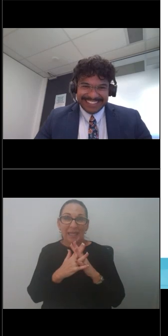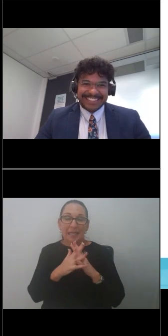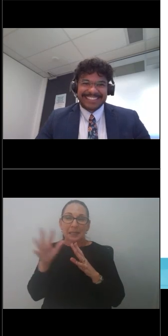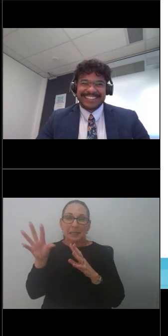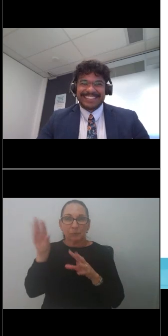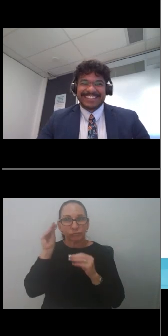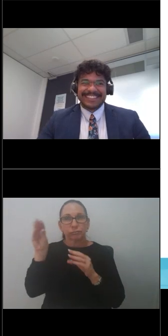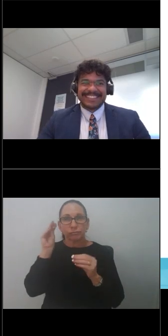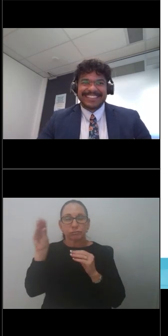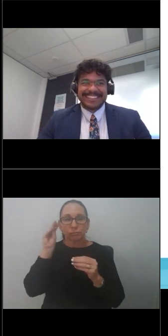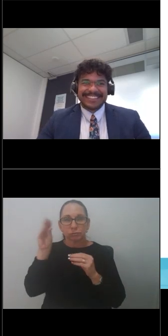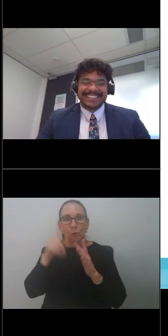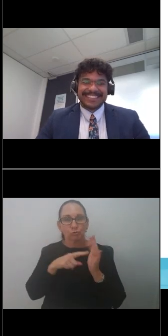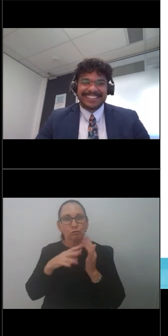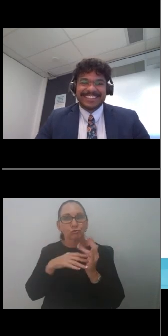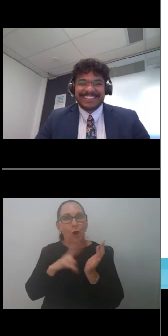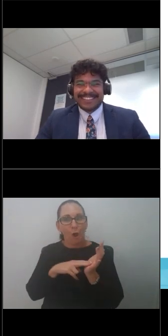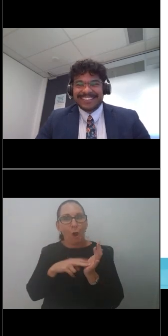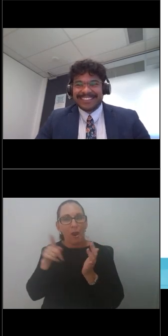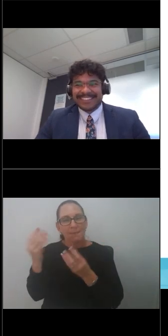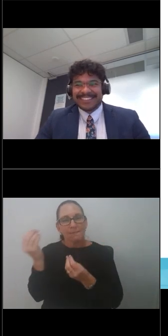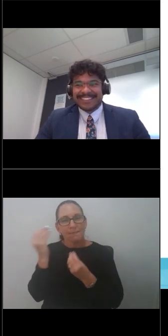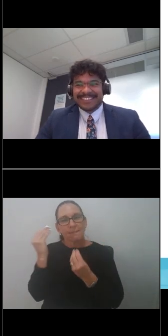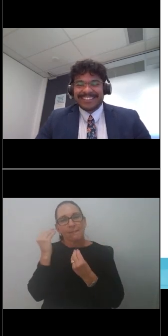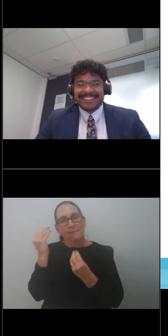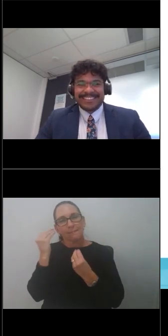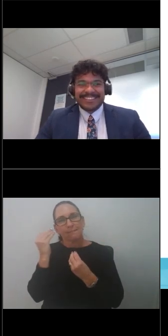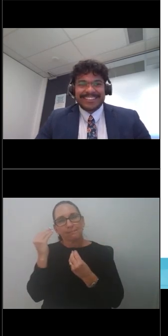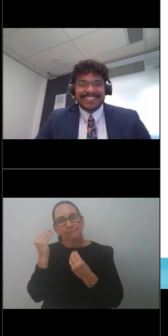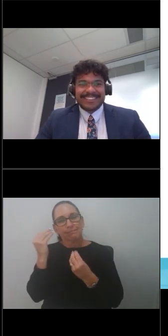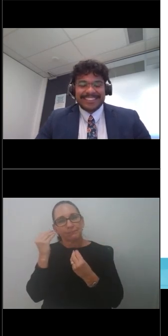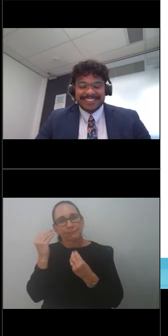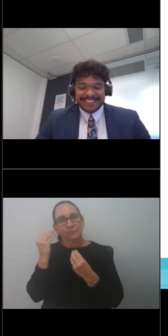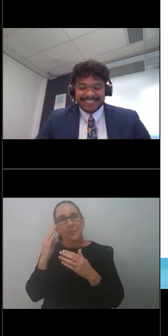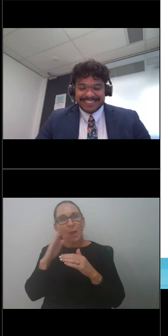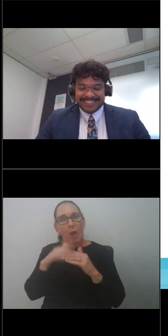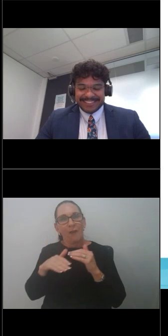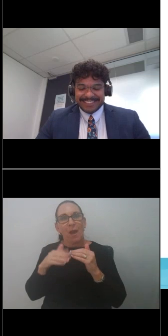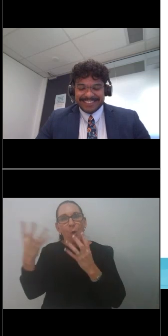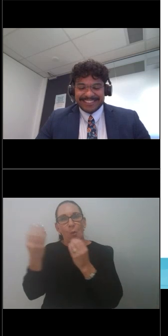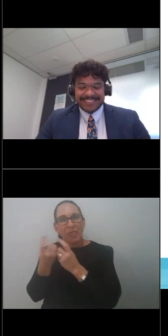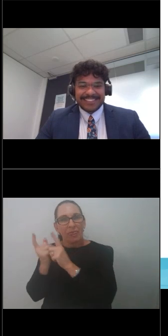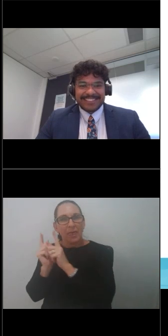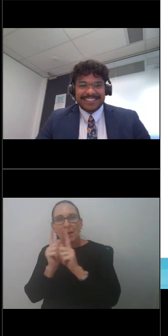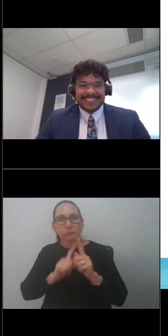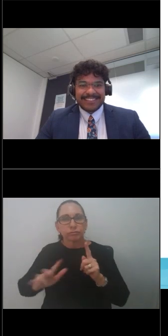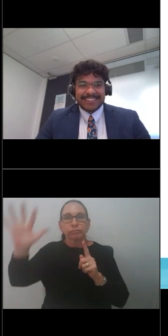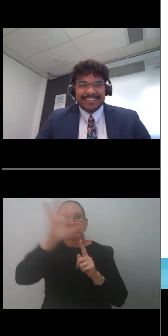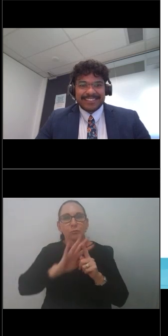going to um with John going around Queensland and in those training sessions and four hours in a